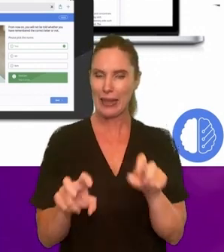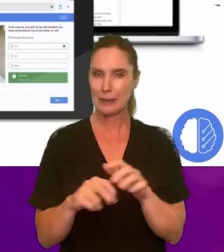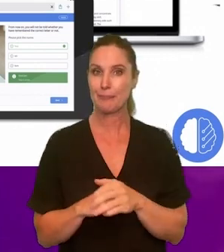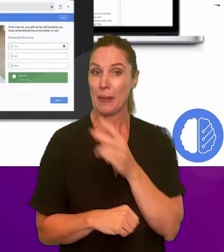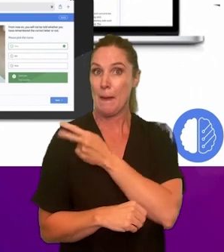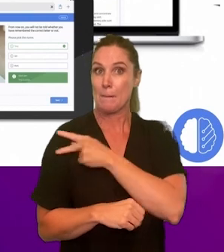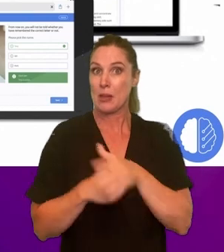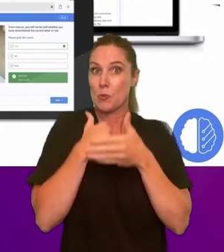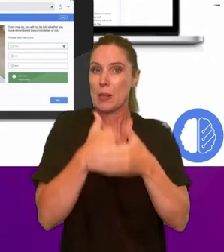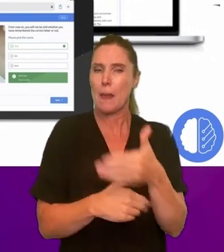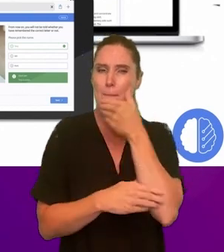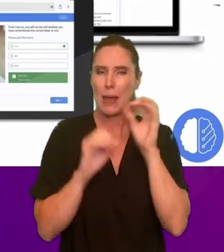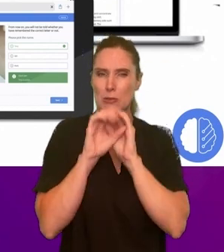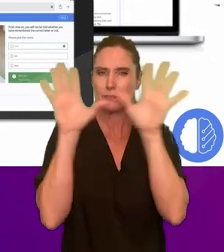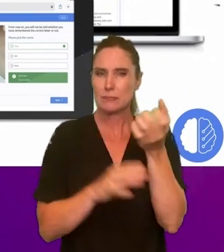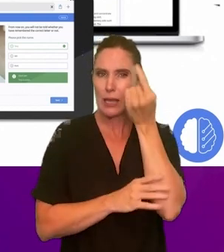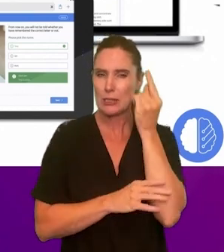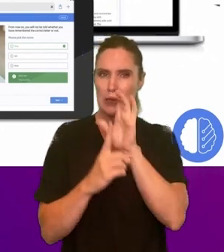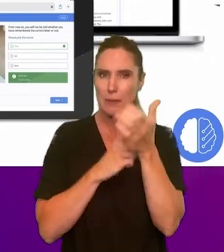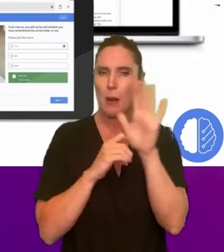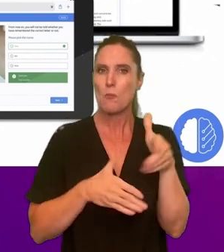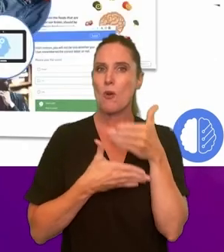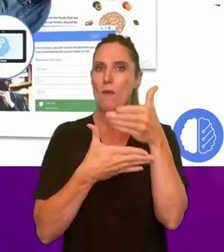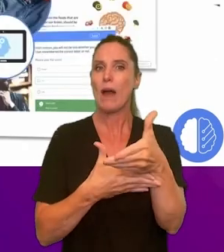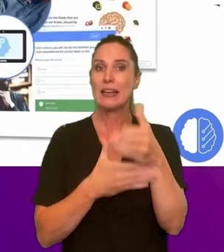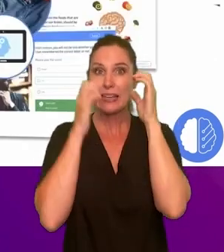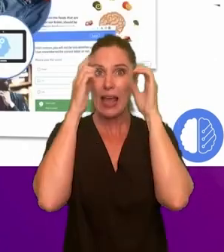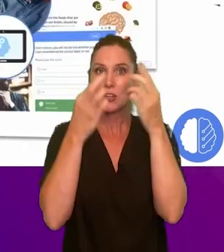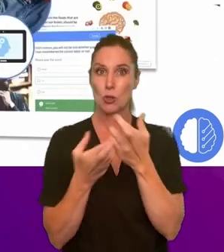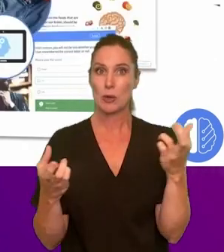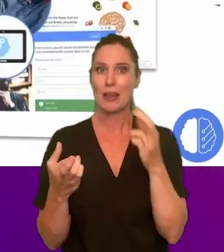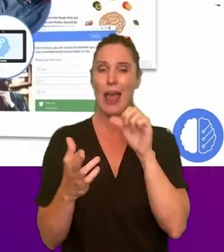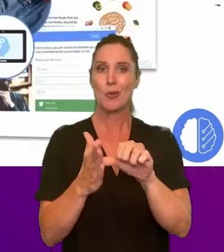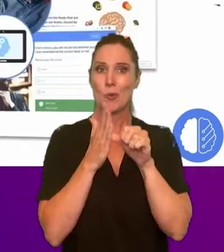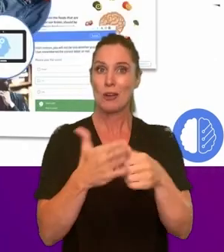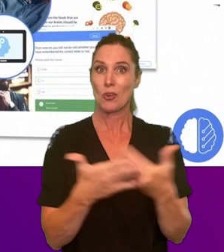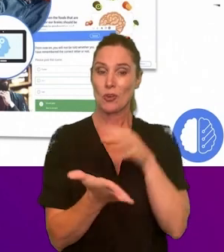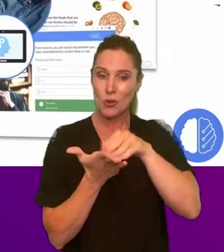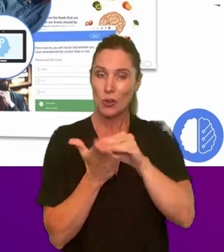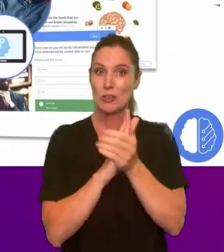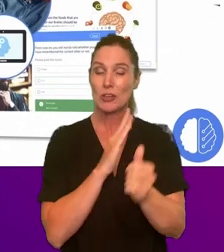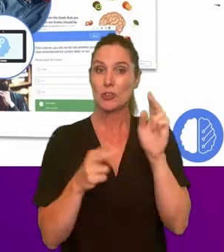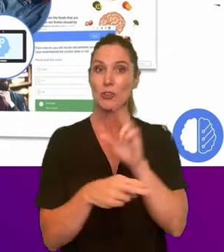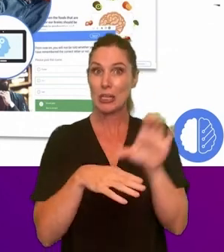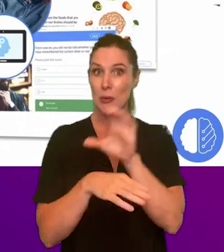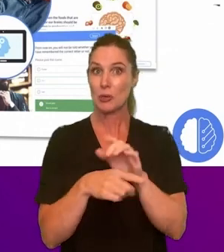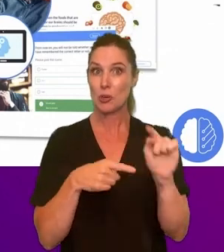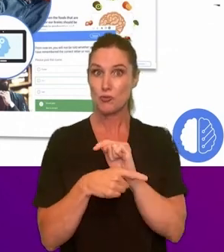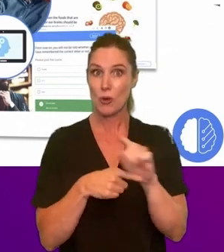by providing educational resources and reinforce newly-learned skills using computerised training and automatic reminders.